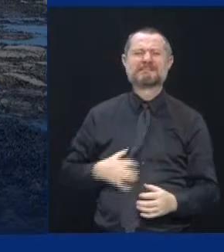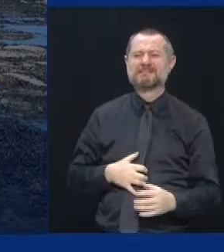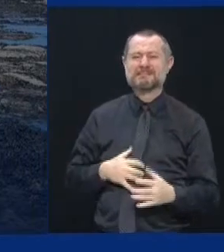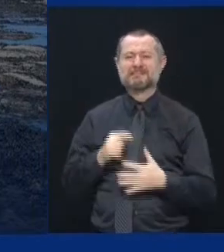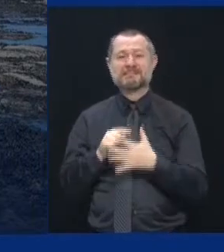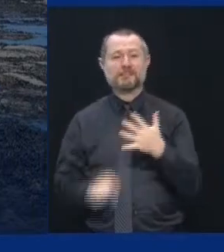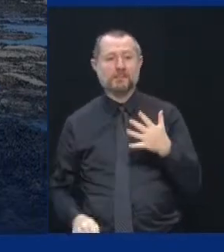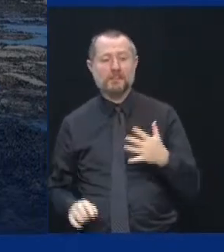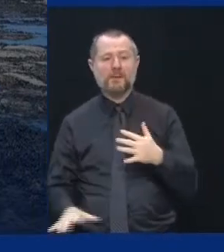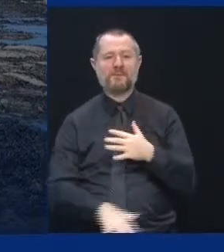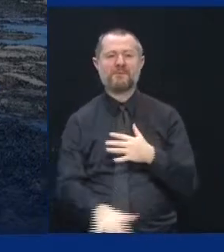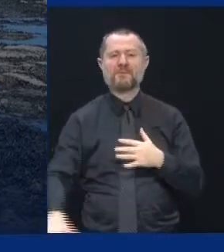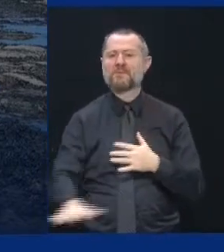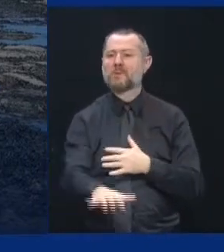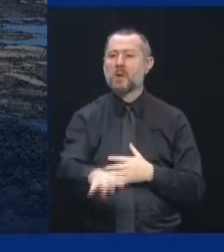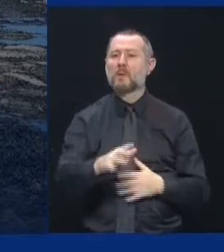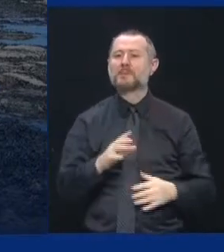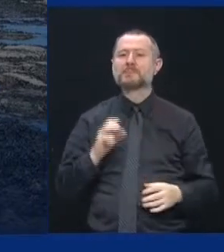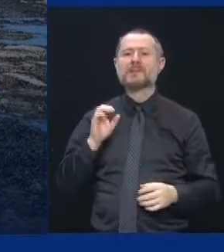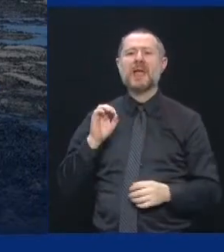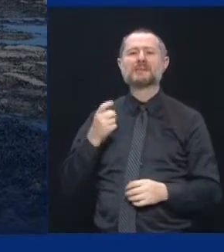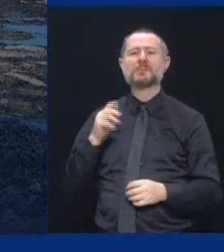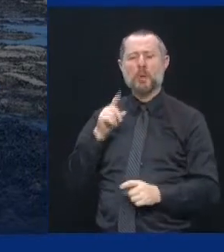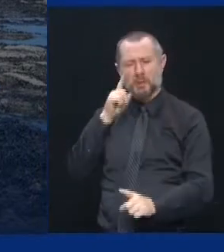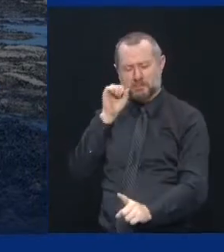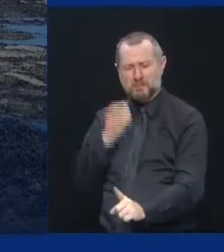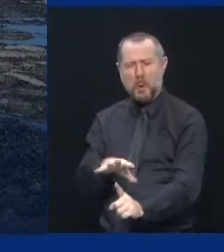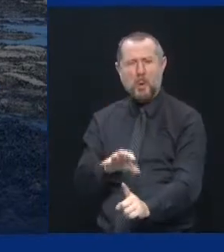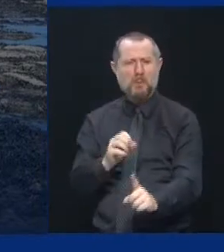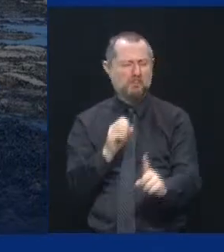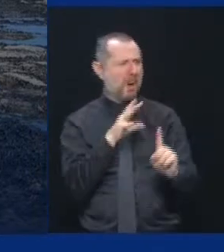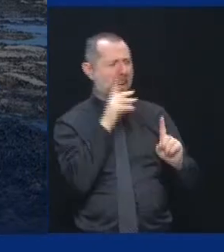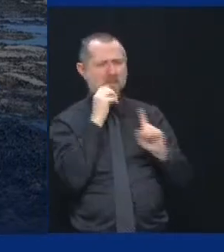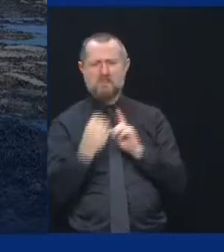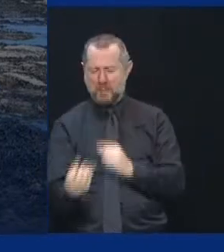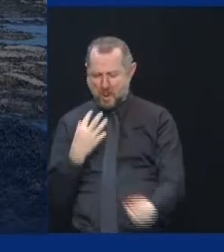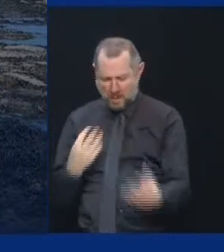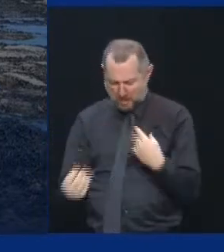THAT WERE LURKING BENEATH THE SURFACE. UGLINESS THAT WAS BENEATH THE